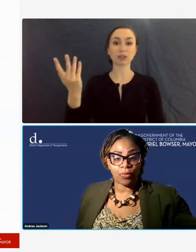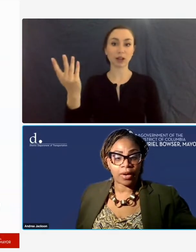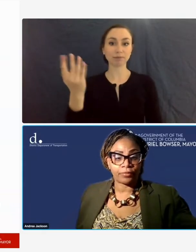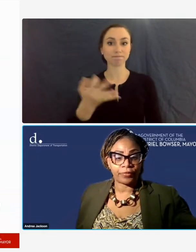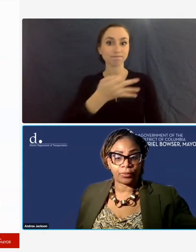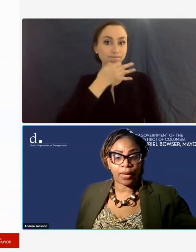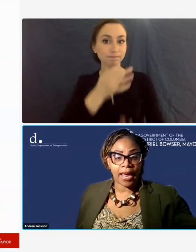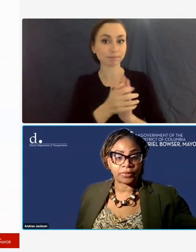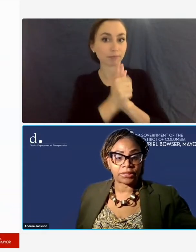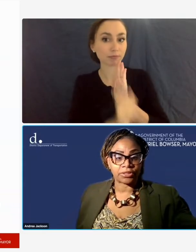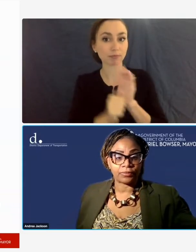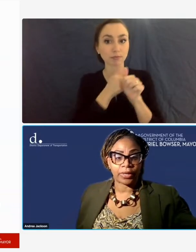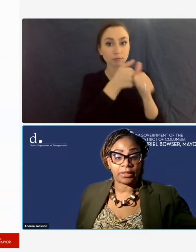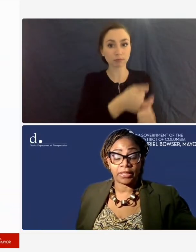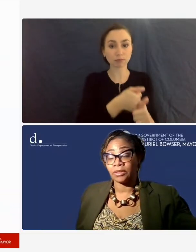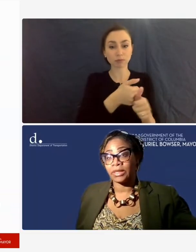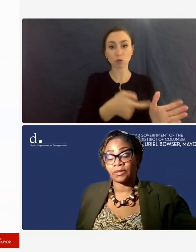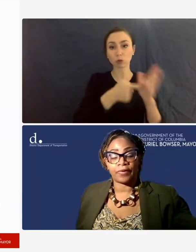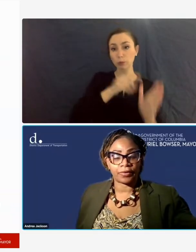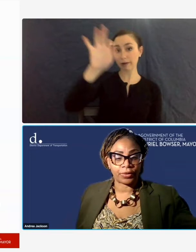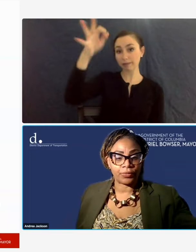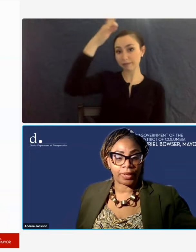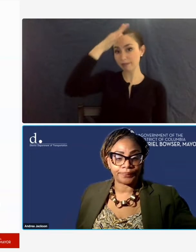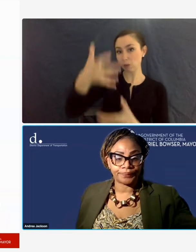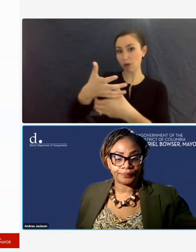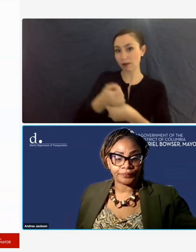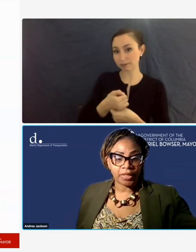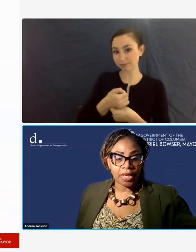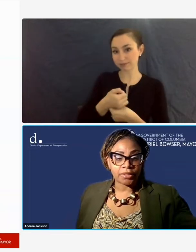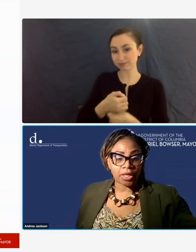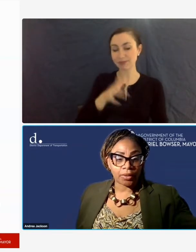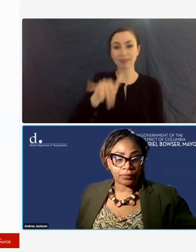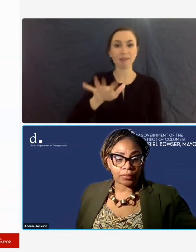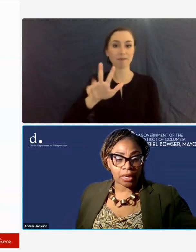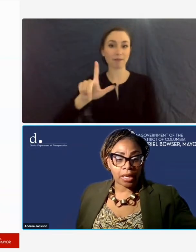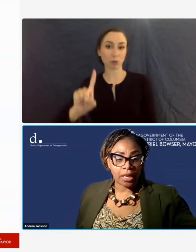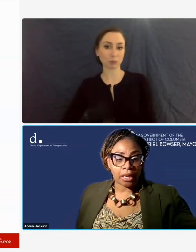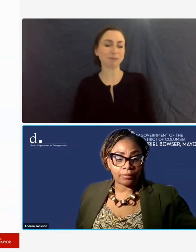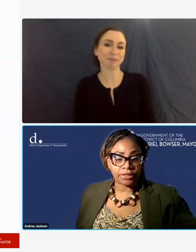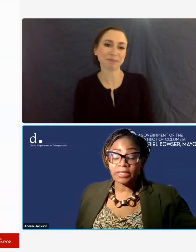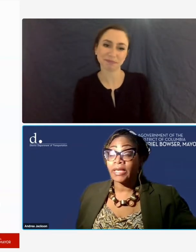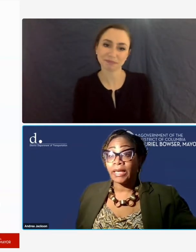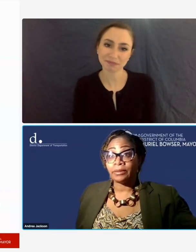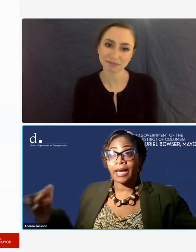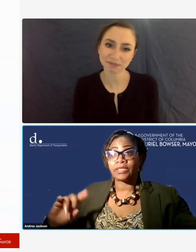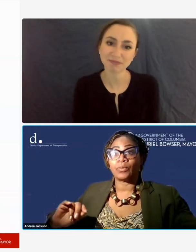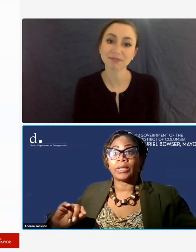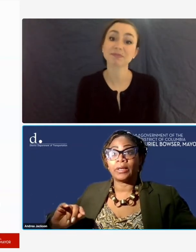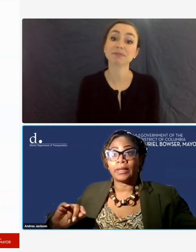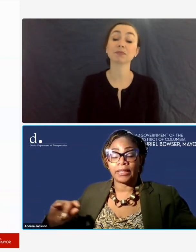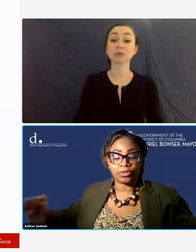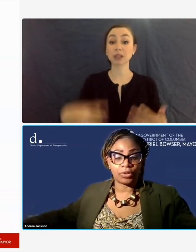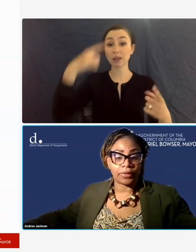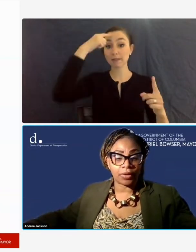federal acquisition regulations at the far31 so um to this end i just want to let you know that on